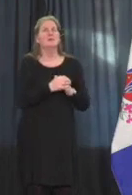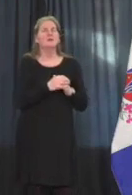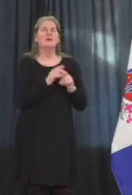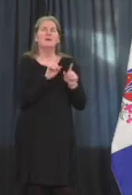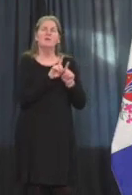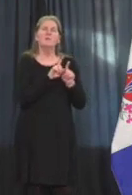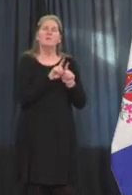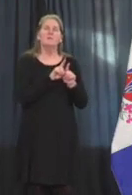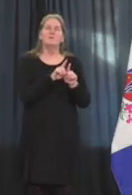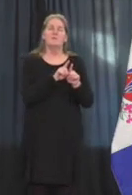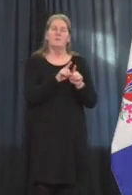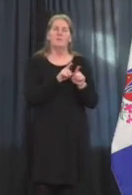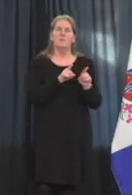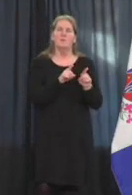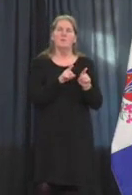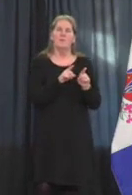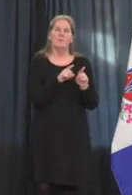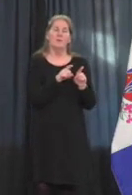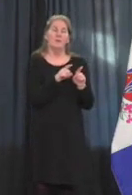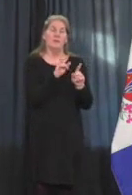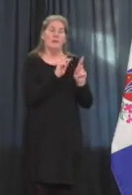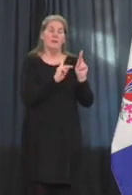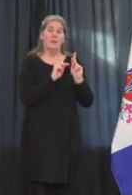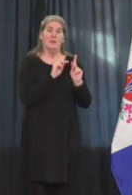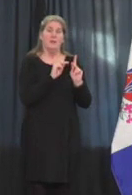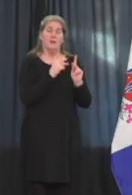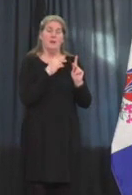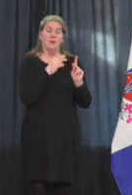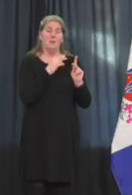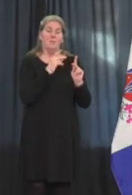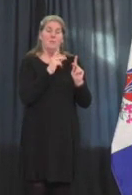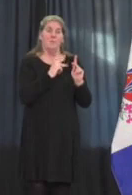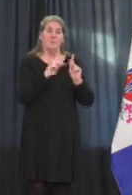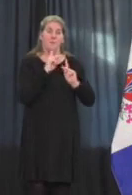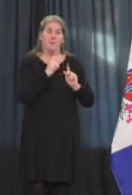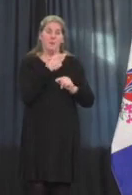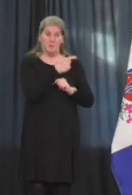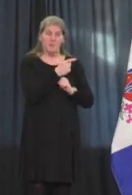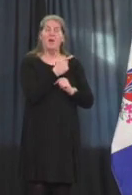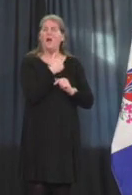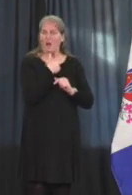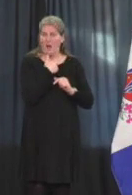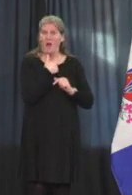WITH THE CURRENT NUMBERS OF INDIVIDUALS AT THE WHITEHORSE CORRECTIONAL CENTRE FOR THE PROPER DISTANCING TO BE